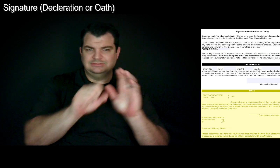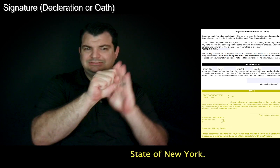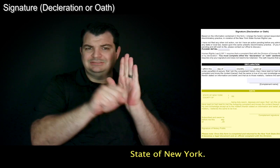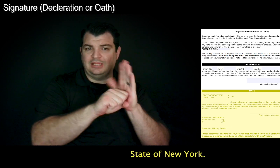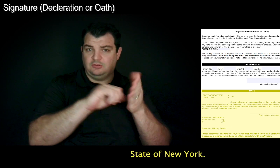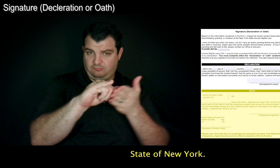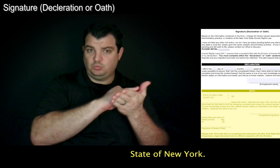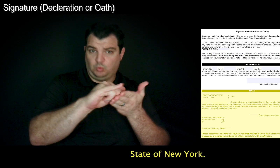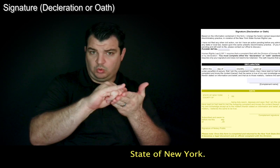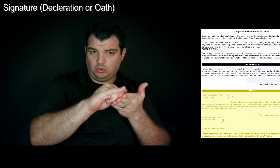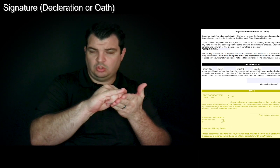State of New York.